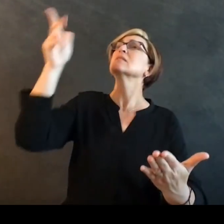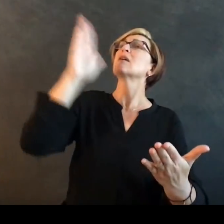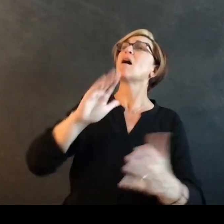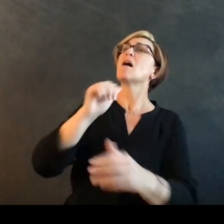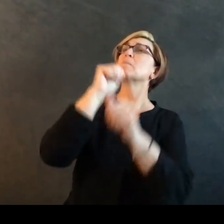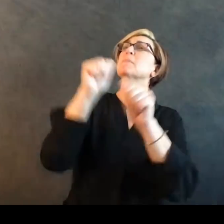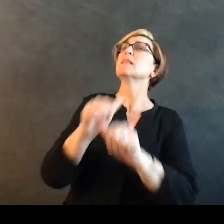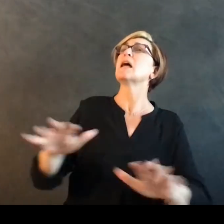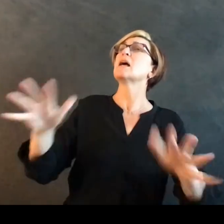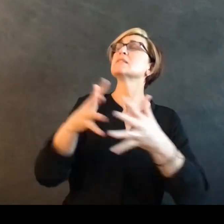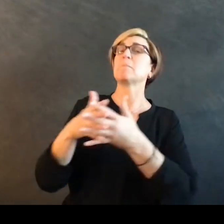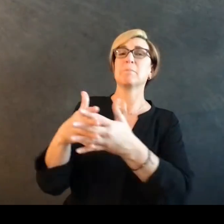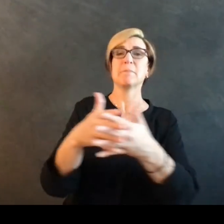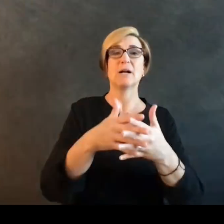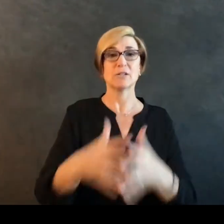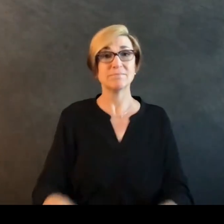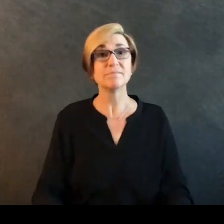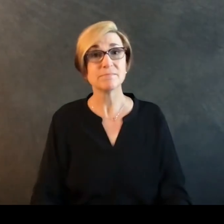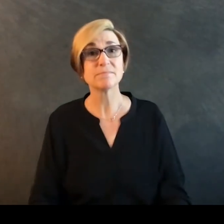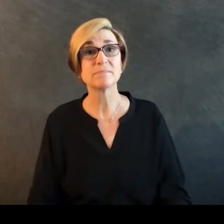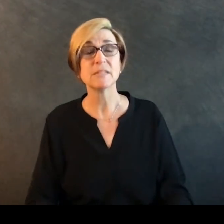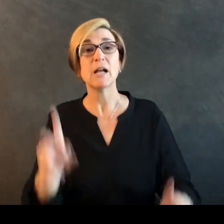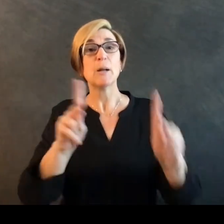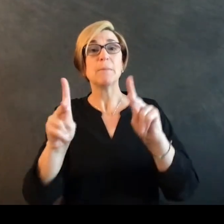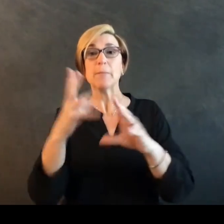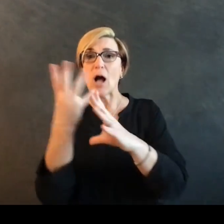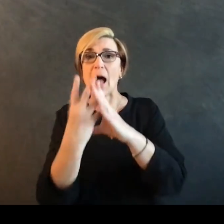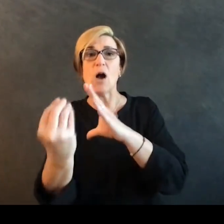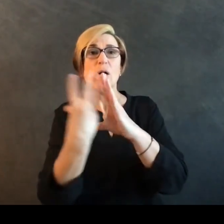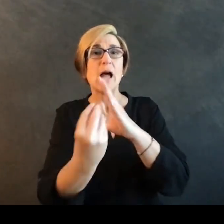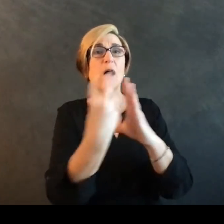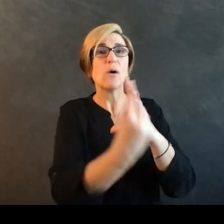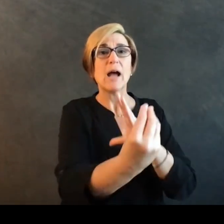house to house down one Street up to the next until their little town with a